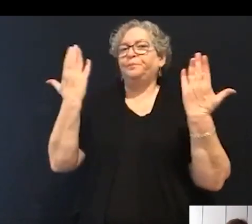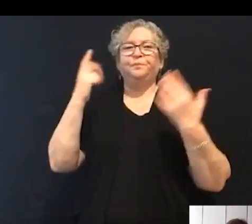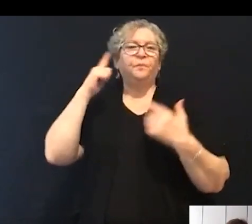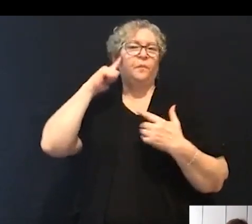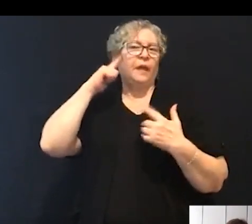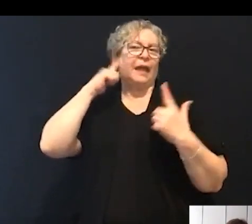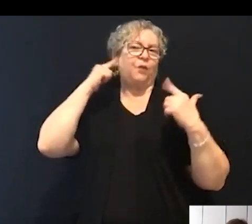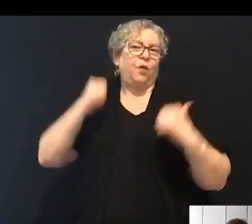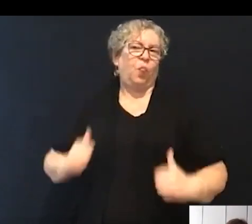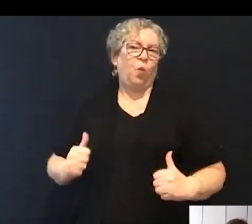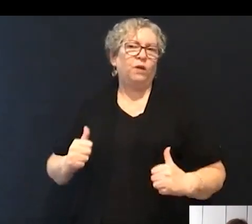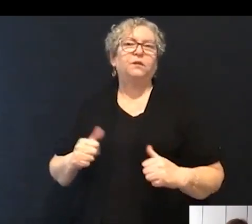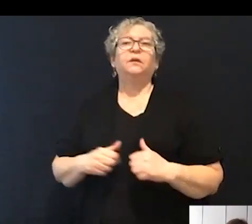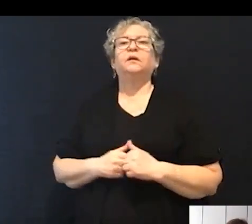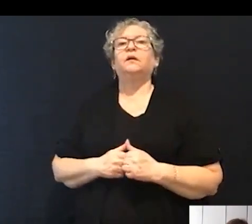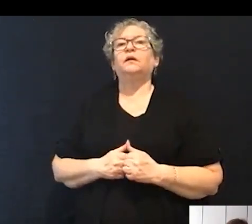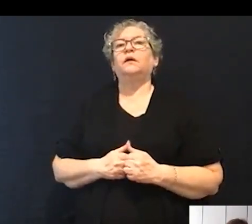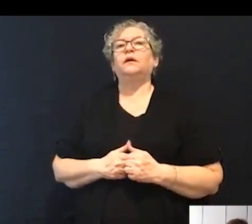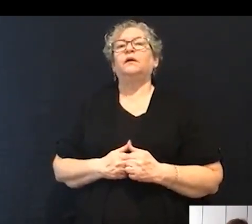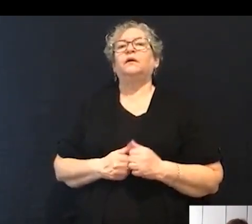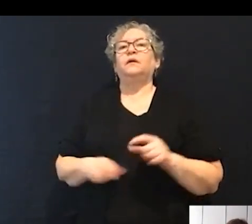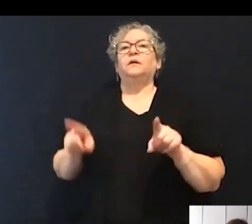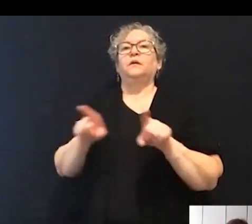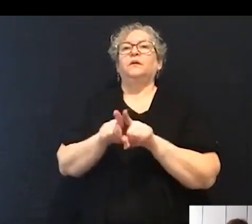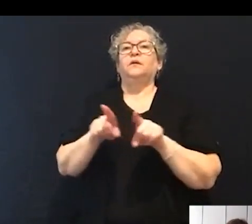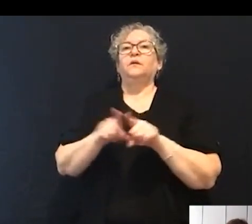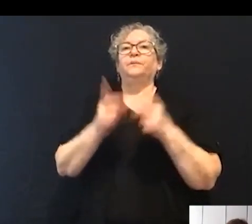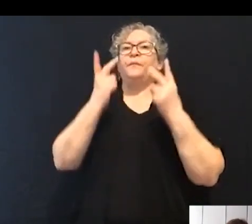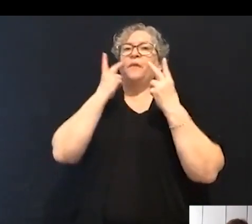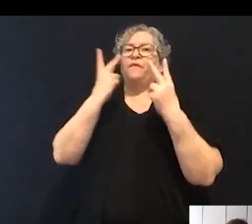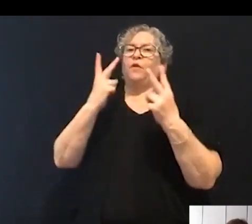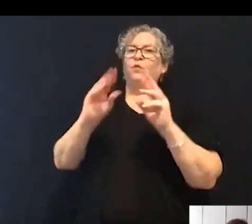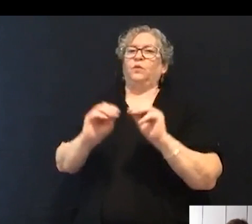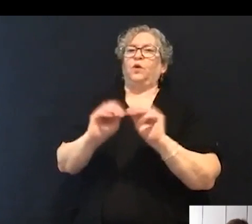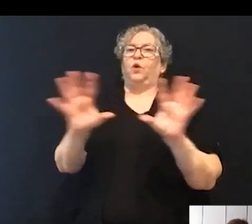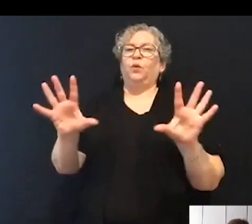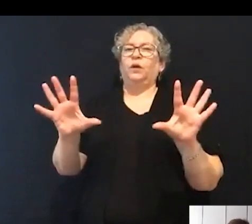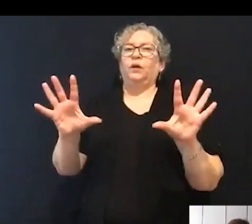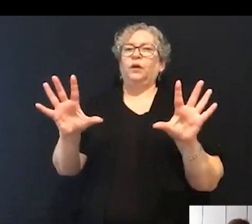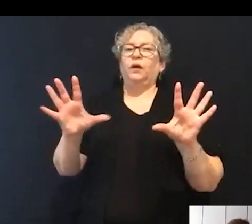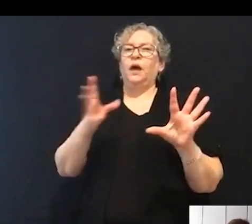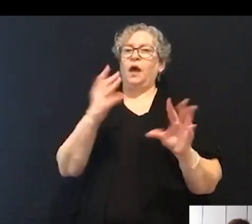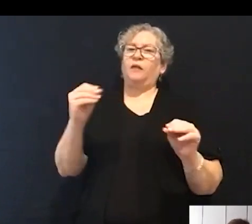And also the visual acuity and visual function level